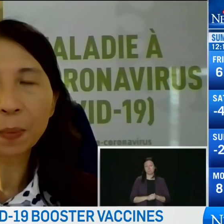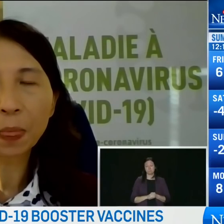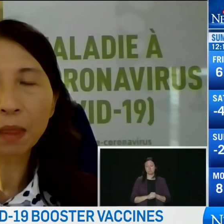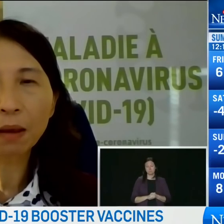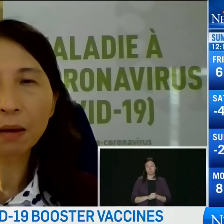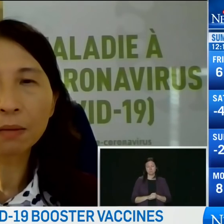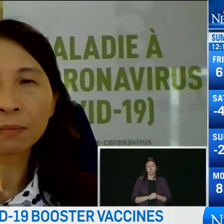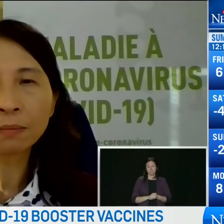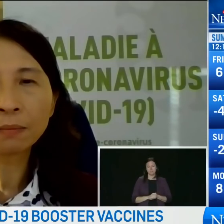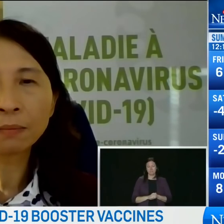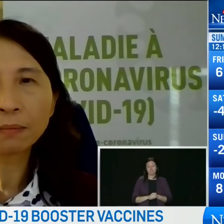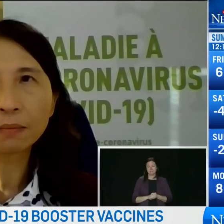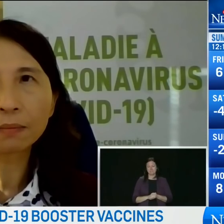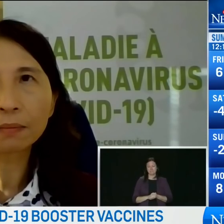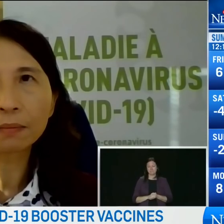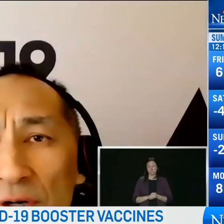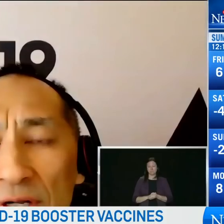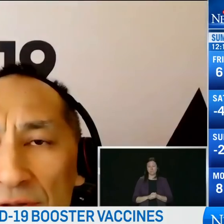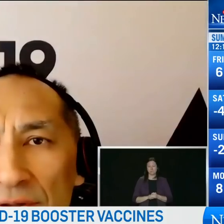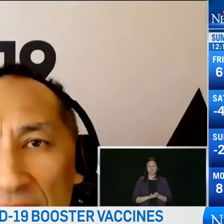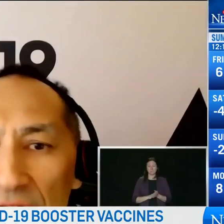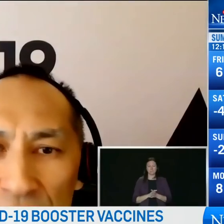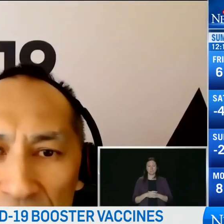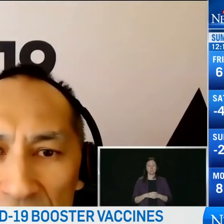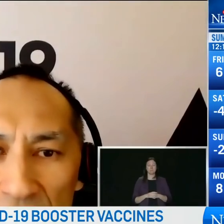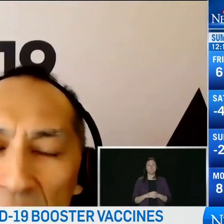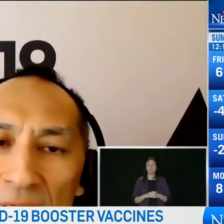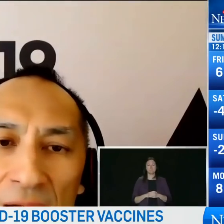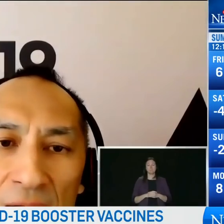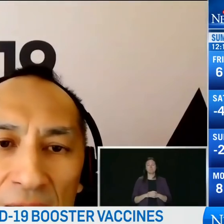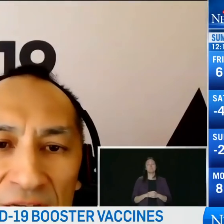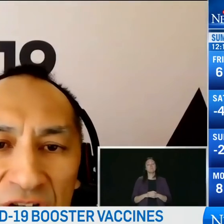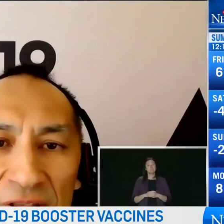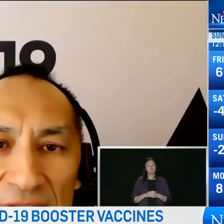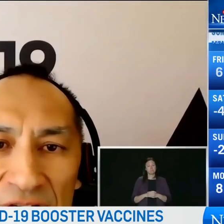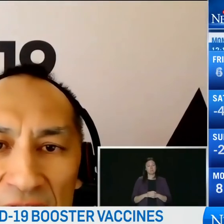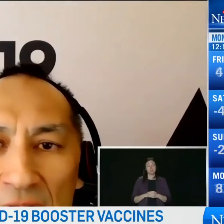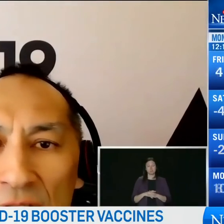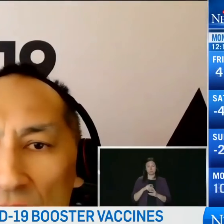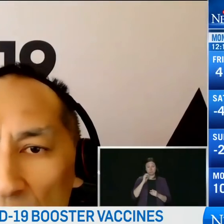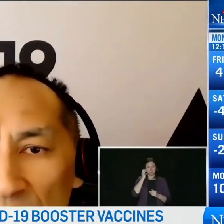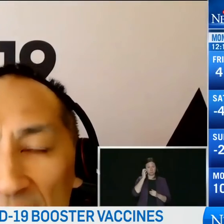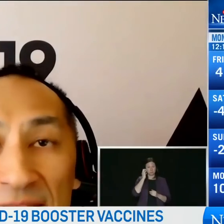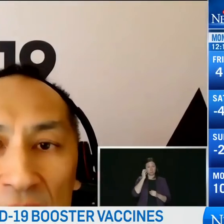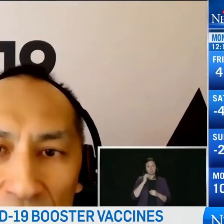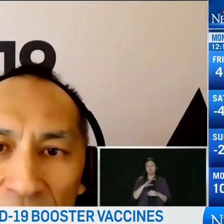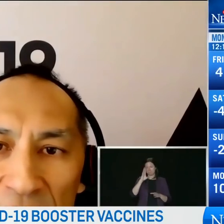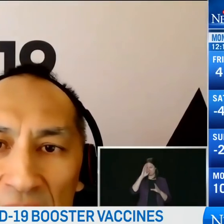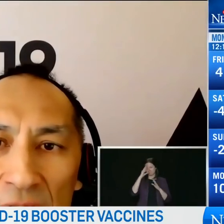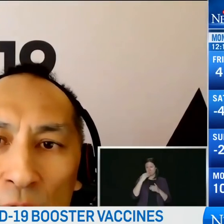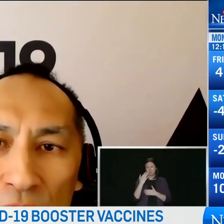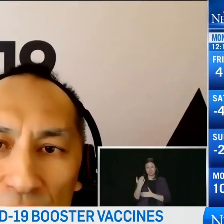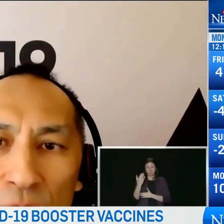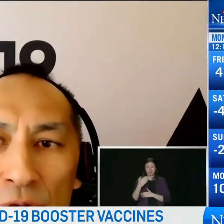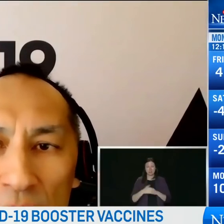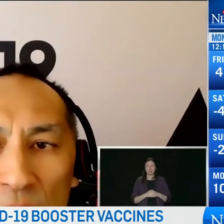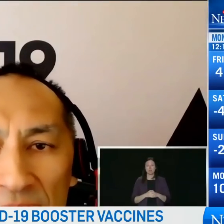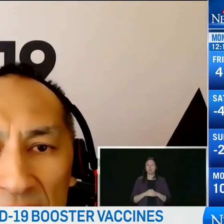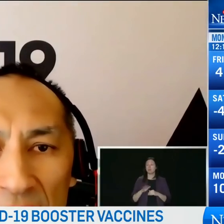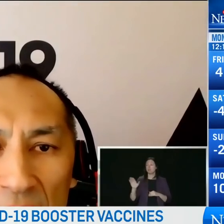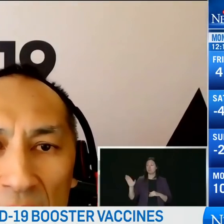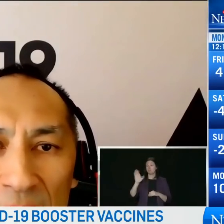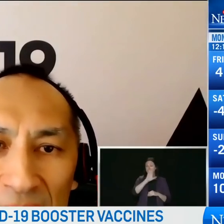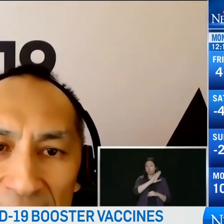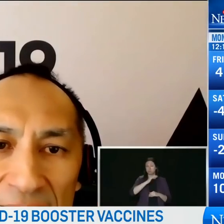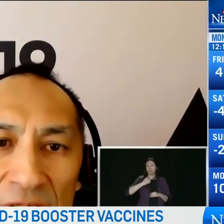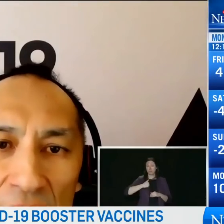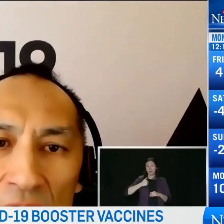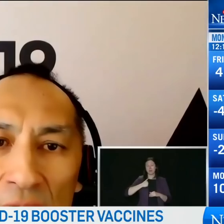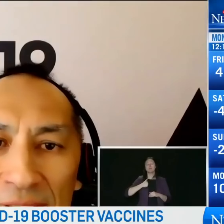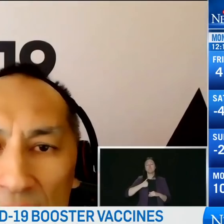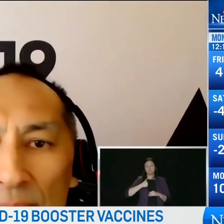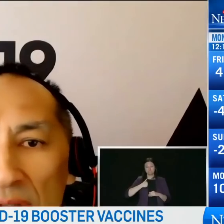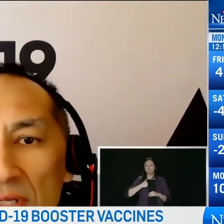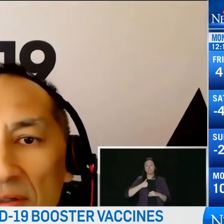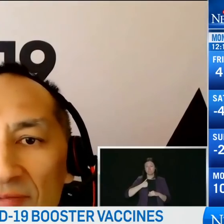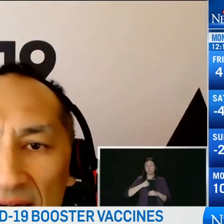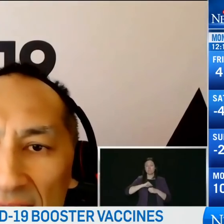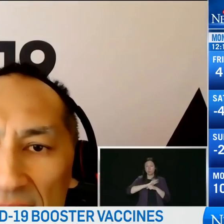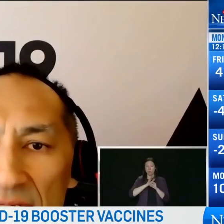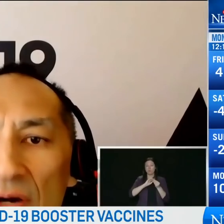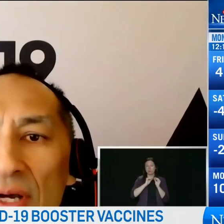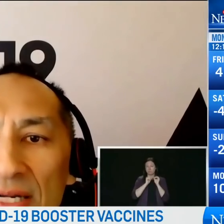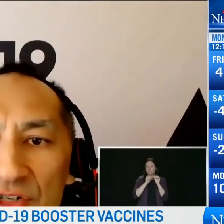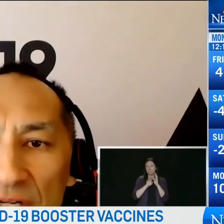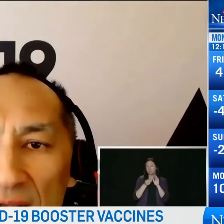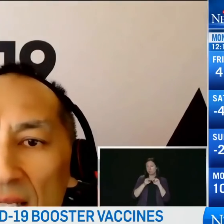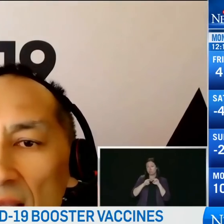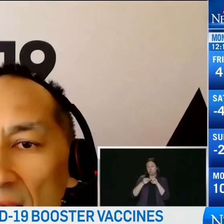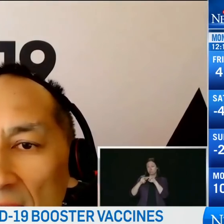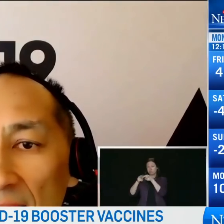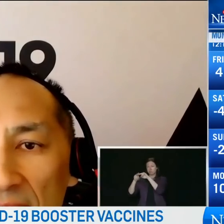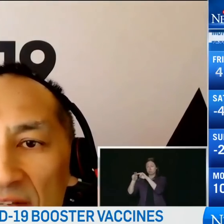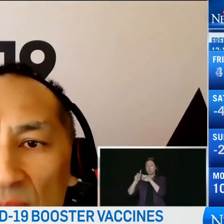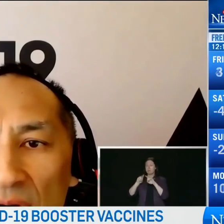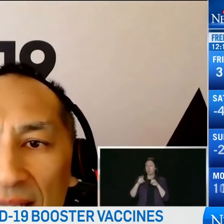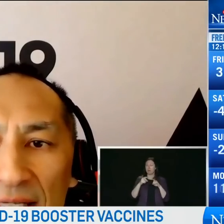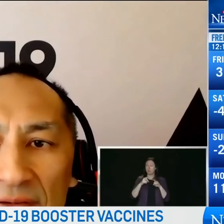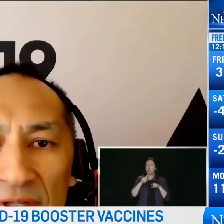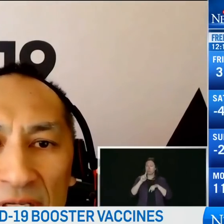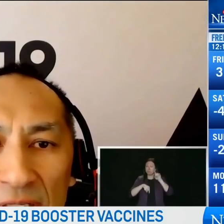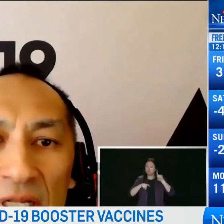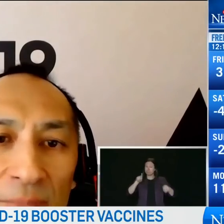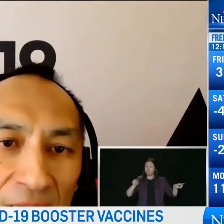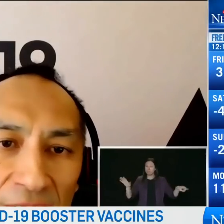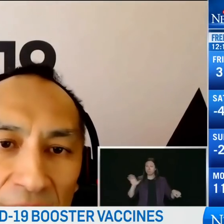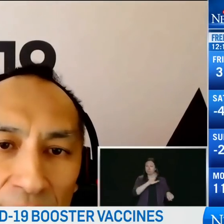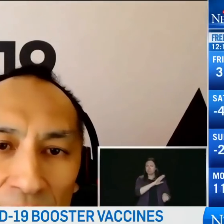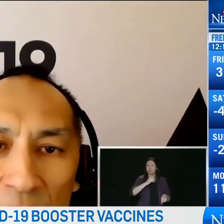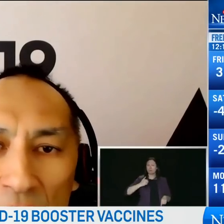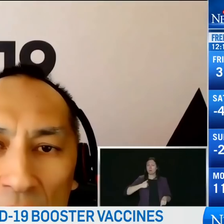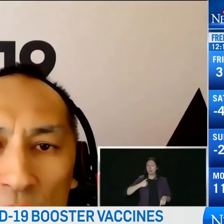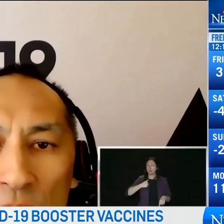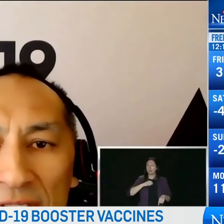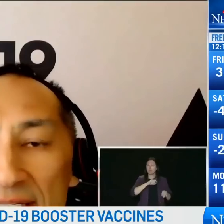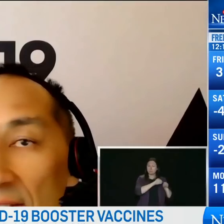THANK YOU.